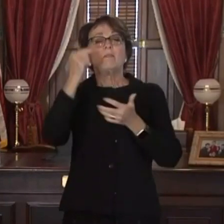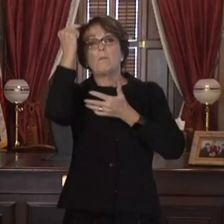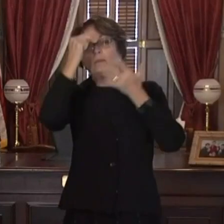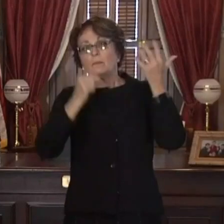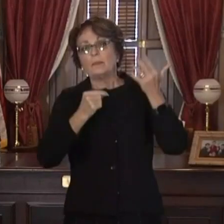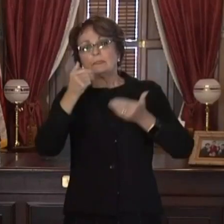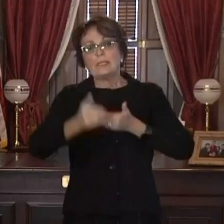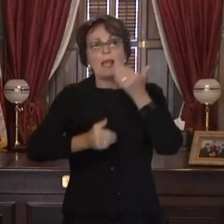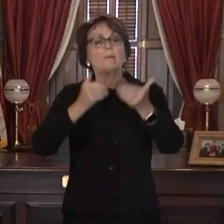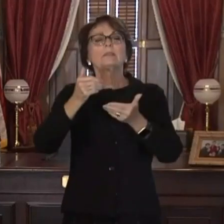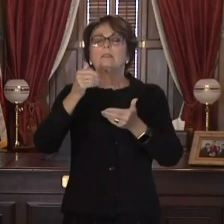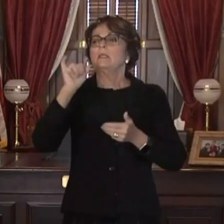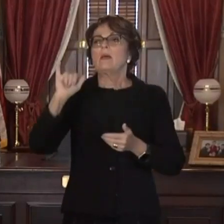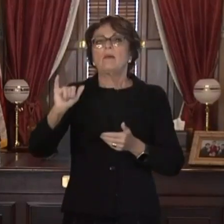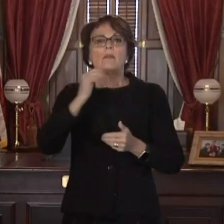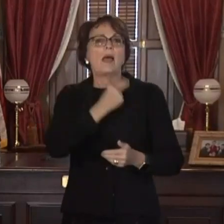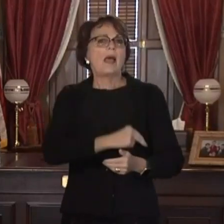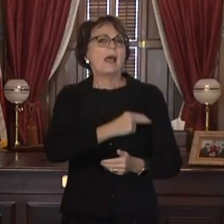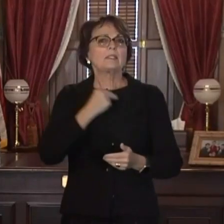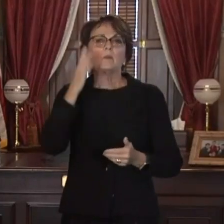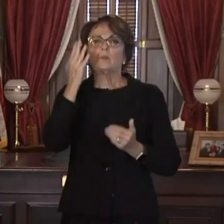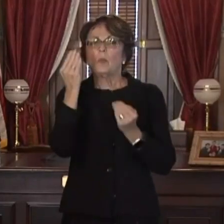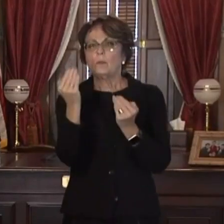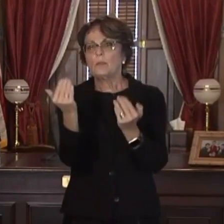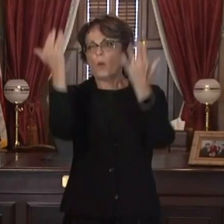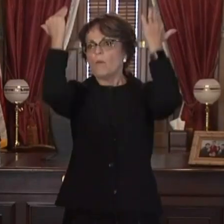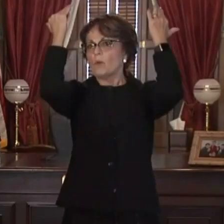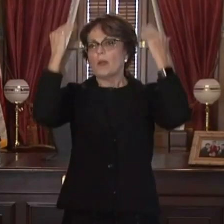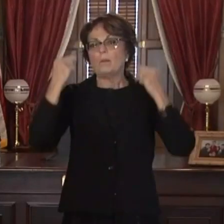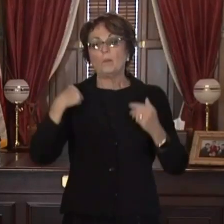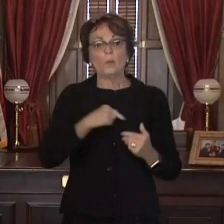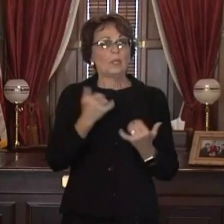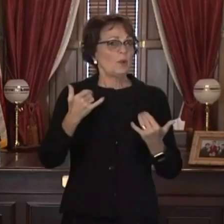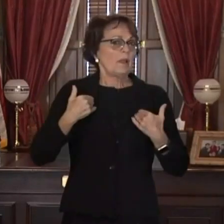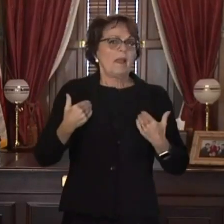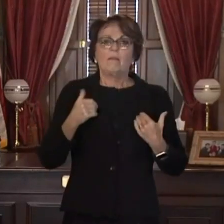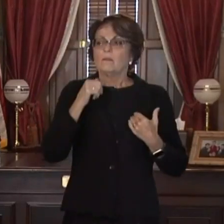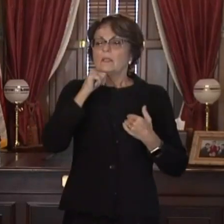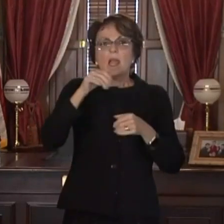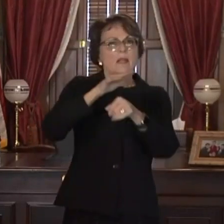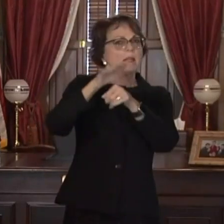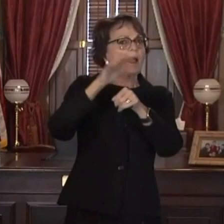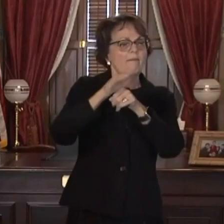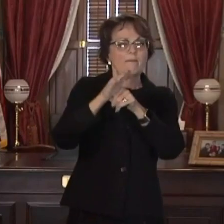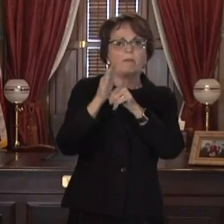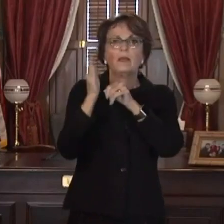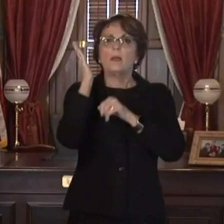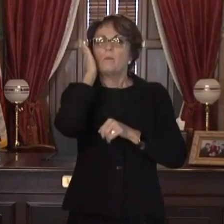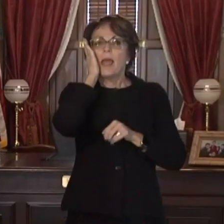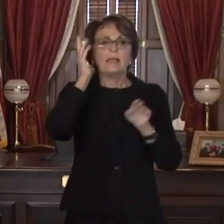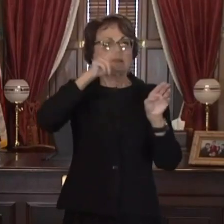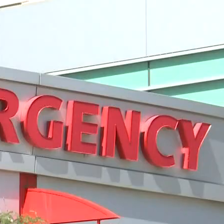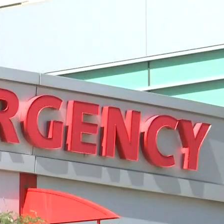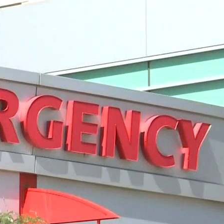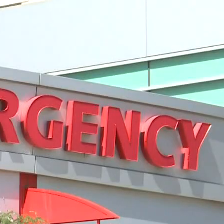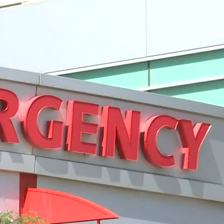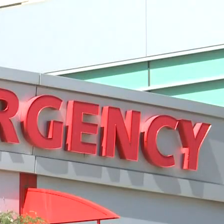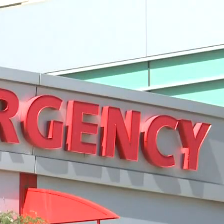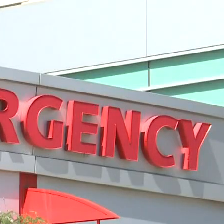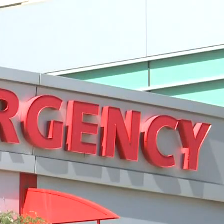MEASURES. MORE PEOPLE WILL GET SICK. MORE PEOPLE WILL DIE AND OUR ECONOMY WILL 4@SUFFER LONGE@ SICK. MORE PEOPLE WILL DIE AND OUR ECONOMY WILL 4@SUFFER LONGE@ WITHOUT SICK. MORE PEOPLE WILL DIE AND OUR ECONOMY WILL 4@SUFFER LONGE@ WITHOUT ADDITIONAL SICK. MORE PEOPLE WILL DIE AND OUR ECONOMY WILL 4@SUFFER LONGE@ WITHOUT ADDITIONAL AGGRESSIVE SICK. MORE PEOPLE WILL DIE AND OUR ECONOMY WILL 4@SUFFER LONGE@ WITHOUT ADDITIONAL AGGRESSIVE 4@ OUR ECONOMY WILL 4@SUFFER LONGE@ WITHOUT ADDITIONAL AGGRESSIVE 4@ OUR ECONOMY WILL 4@SUFFER LONGE@ WITHOUT ADDITIONAL AGGRESSIVE 4@ MEASURES. OUR ECONOMY WILL 4@SUFFER LONGE@ WITHOUT ADDITIONAL AGGRESSIVE 4@ MEASURES. SOON OUR ECONOMY WILL 4@SUFFER LONGE@ WITHOUT ADDITIONAL AGGRESSIVE 4@ MEASURES. SOON OUR OUR ECONOMY WILL 4@SUFFER LONGE@ WITHOUT ADDITIONAL AGGRESSIVE 4@ MEASURES. SOON OUR HOSPITALS WITHOUT ADDITIONAL AGGRESSIVE 4@ MEASURES. SOON OUR HOSPITALS WITHOUT ADDITIONAL AGGRESSIVE 4@ MEASURES. SOON OUR HOSPITALS WILL WITHOUT ADDITIONAL AGGRESSIVE 4@ MEASURES. SOON OUR HOSPITALS WILL BE WITHOUT ADDITIONAL AGGRESSIVE 4@ MEASURES. SOON OUR HOSPITALS WILL BE OVERWHELMED WITHOUT ADDITIONAL AGGRESSIVE 4@ MEASURES. SOON OUR HOSPITALS WILL BE OVERWHELMED 4@AND WITHOUT ADDITIONAL AGGRESSIVE 4@ MEASURES. SOON OUR HOSPITALS WILL BE OVERWHELMED 4@AND WE MEASURES. SOON OUR HOSPITALS WILL BE OVERWHELMED 4@AND WE MEASURES. SOON OUR HOSPITALS WILL BE OVERWHELMED 4@AND WE DON'T MEASURES. SOON OUR HOSPITALS WILL BE OVERWHELMED 4@AND WE DON'T ALL MEASURES. SOON OUR HOSPITALS WILL BE OVERWHELMED 4@AND WE DON'T ALL CURRENTLY MEASURES. SOON OUR HOSPITALS WILL BE OVERWHELMED 4@AND WE DON'T ALL CURRENTLY DON'T MEASURES. SOON OUR HOSPITALS WILL BE OVERWHELMED 4@AND WE DON'T ALL CURRENTLY DON'T EVEN WILL BE OVERWHELMED 4@AND WE DON'T ALL CURRENTLY DON'T EVEN WILL BE OVERWHELMED 4@AND WE DON'T ALL CURRENTLY DON'T EVEN HAVE